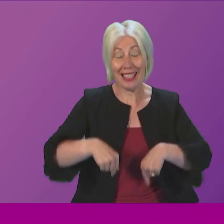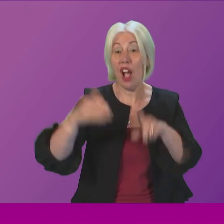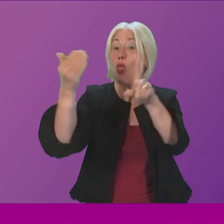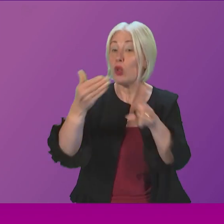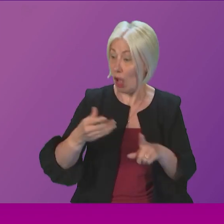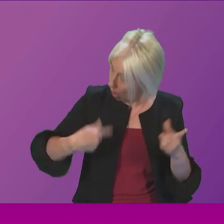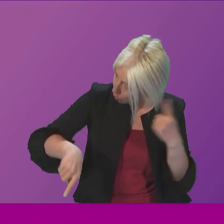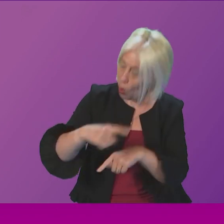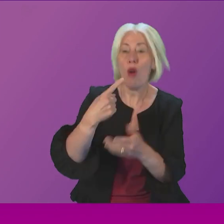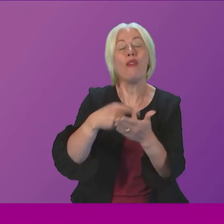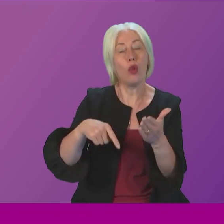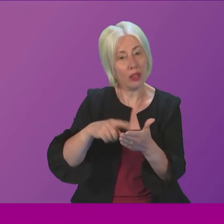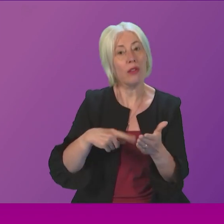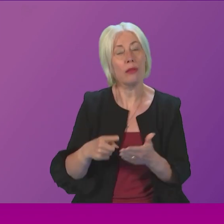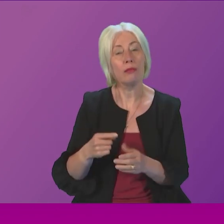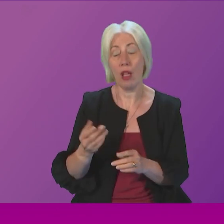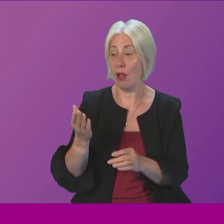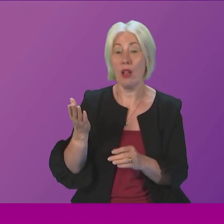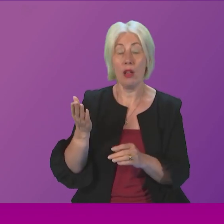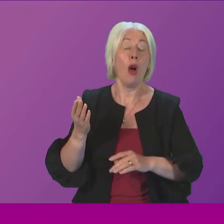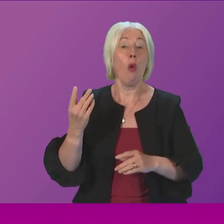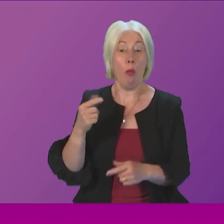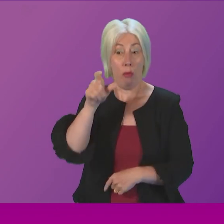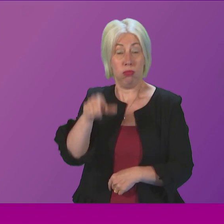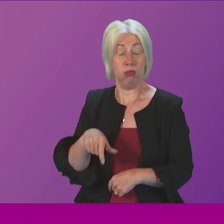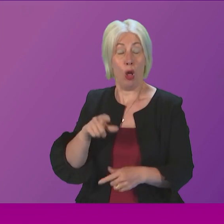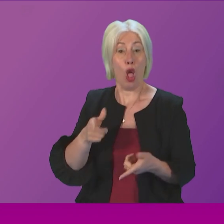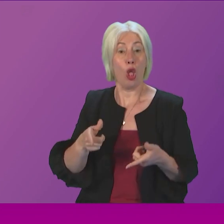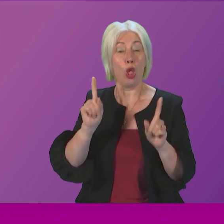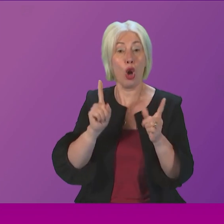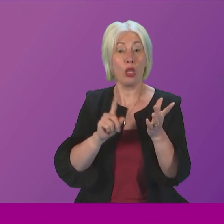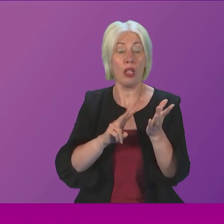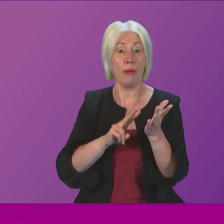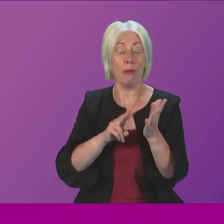Lord Deben, a former Conservative secretary of state who is now chair of the Climate Change